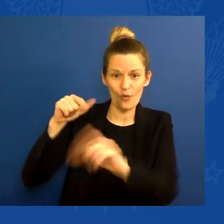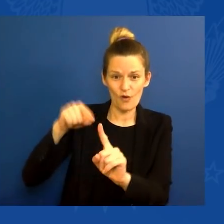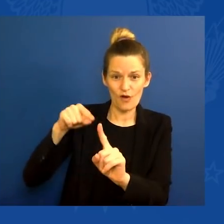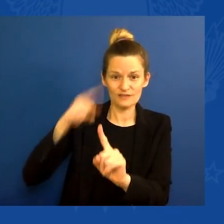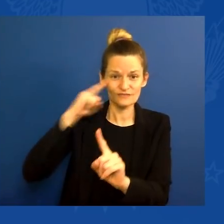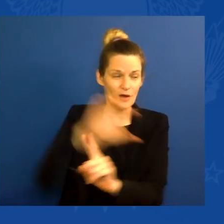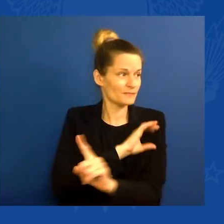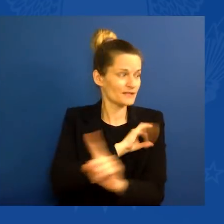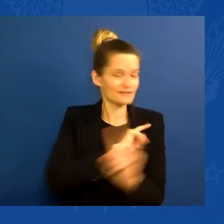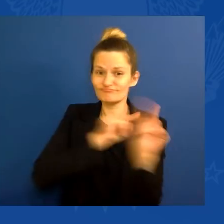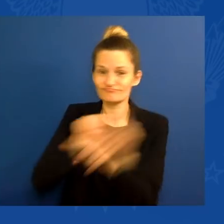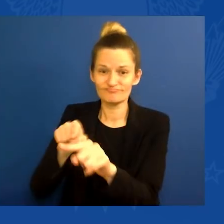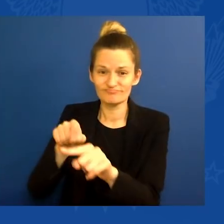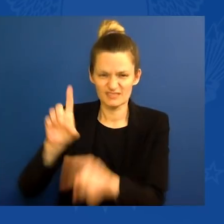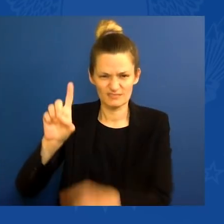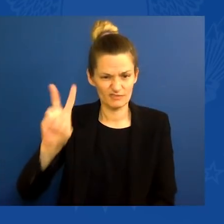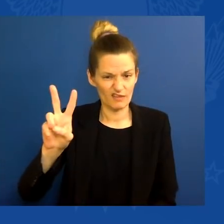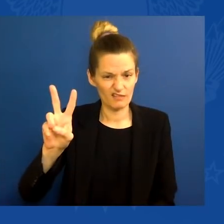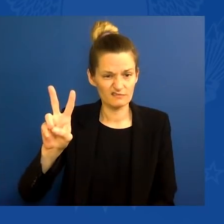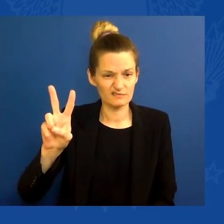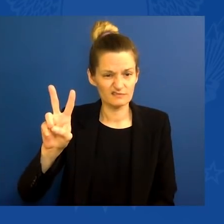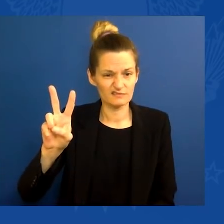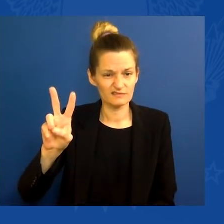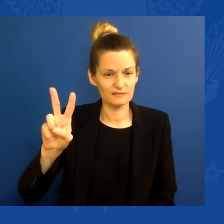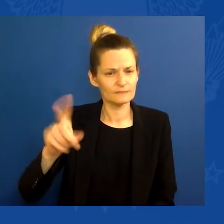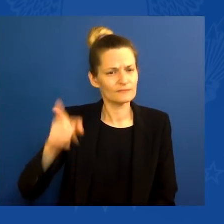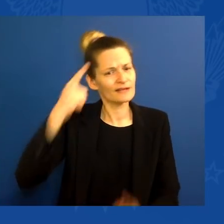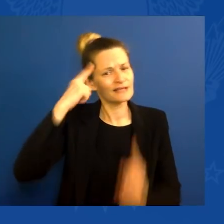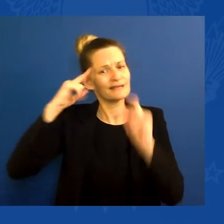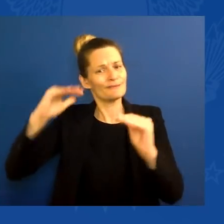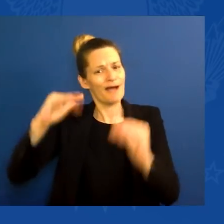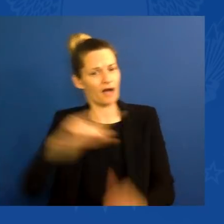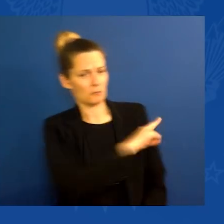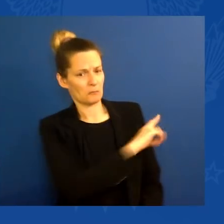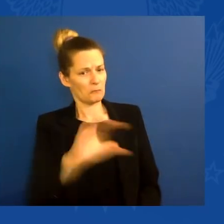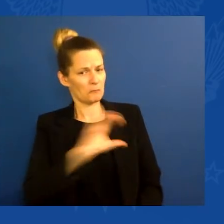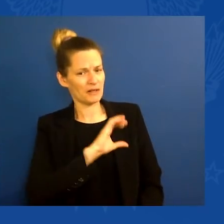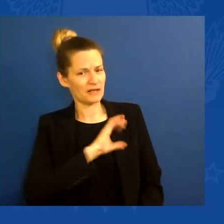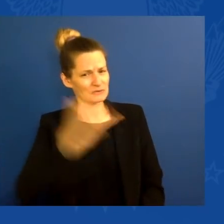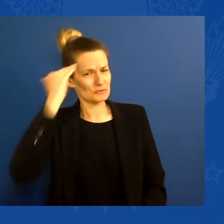Do we expect them to have things that are beyond the capacity